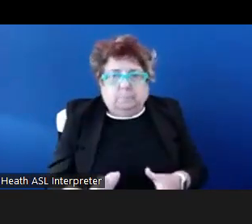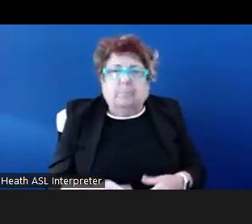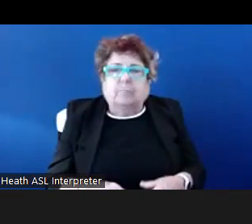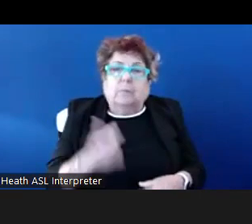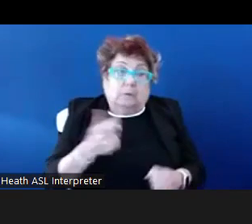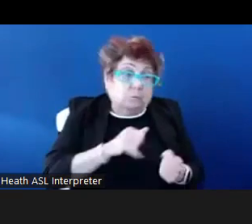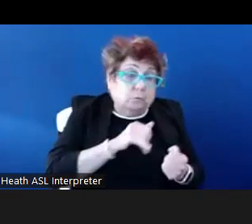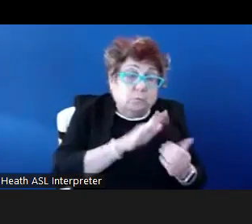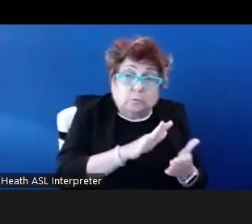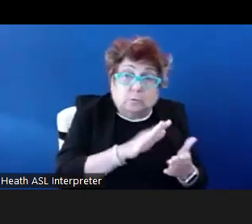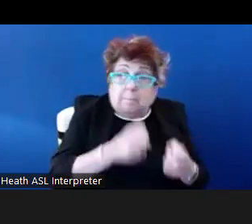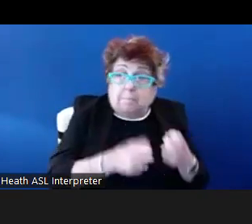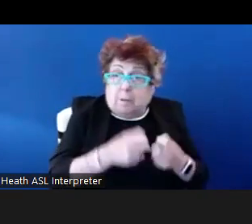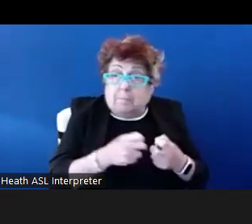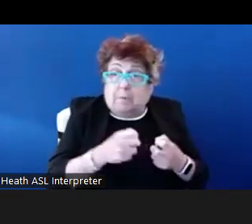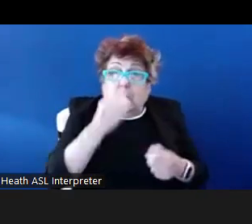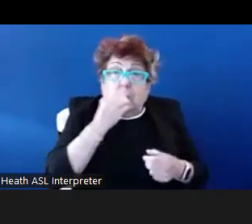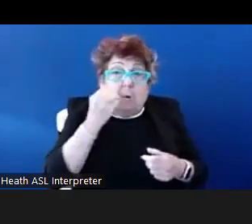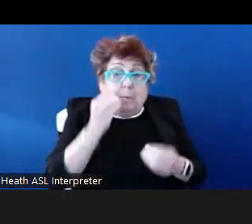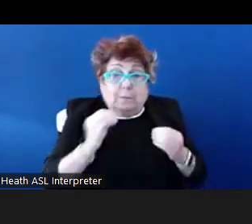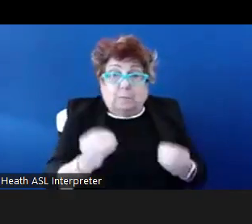provided through the American Rescue Plan. Over 70,000